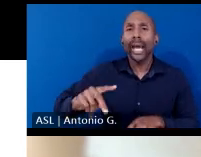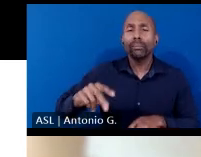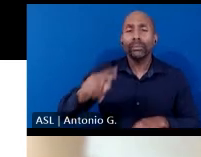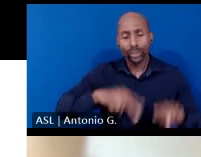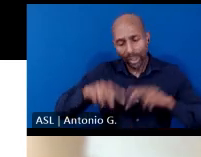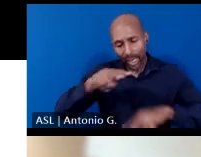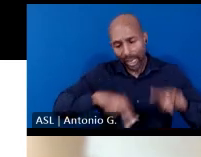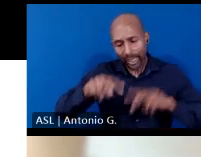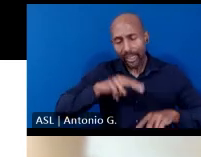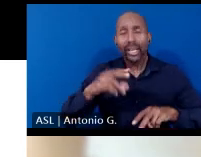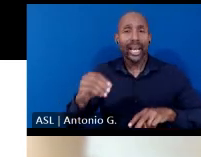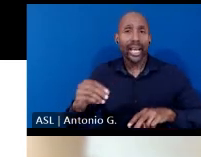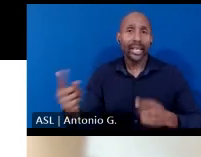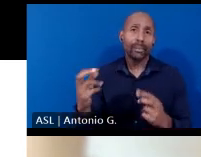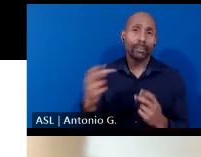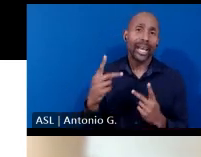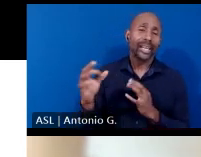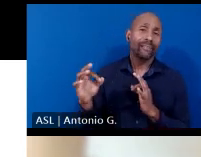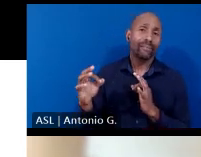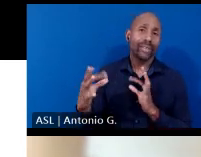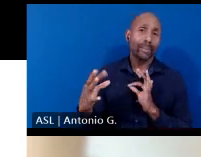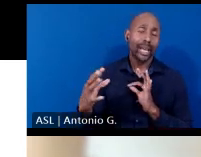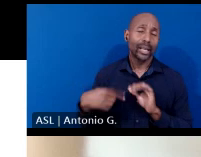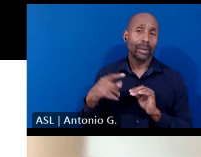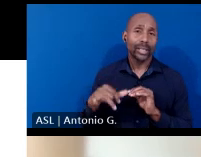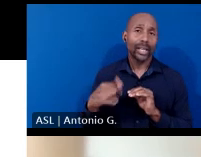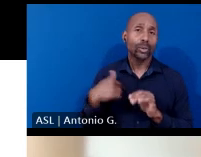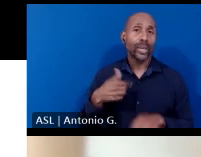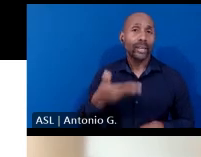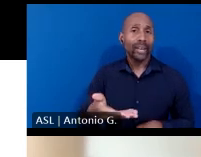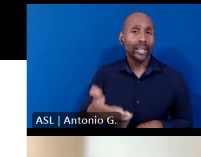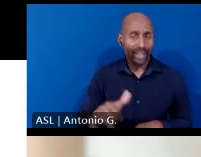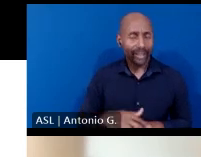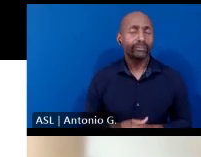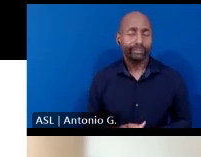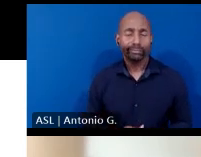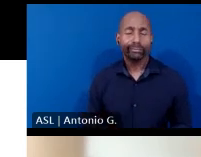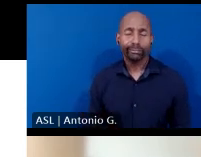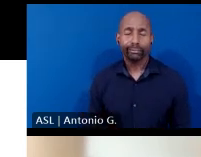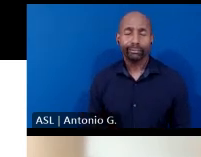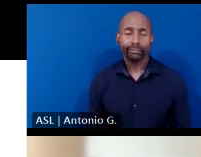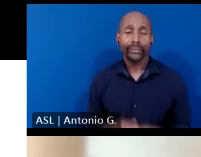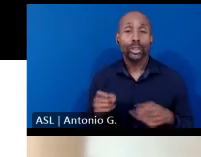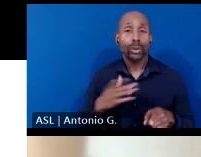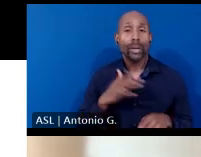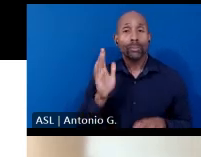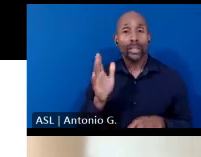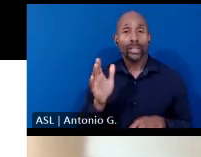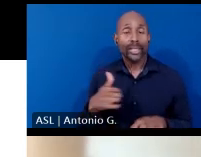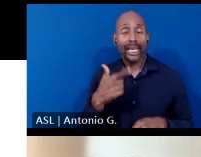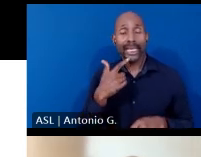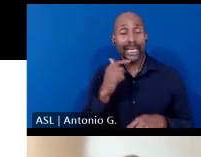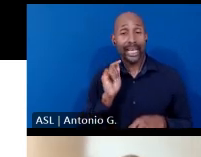and give us your feedback about it. We invite that because as I said in my presentation, it's a living document. Thank you.